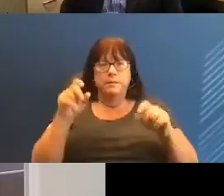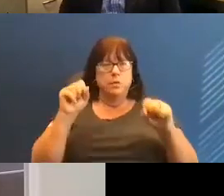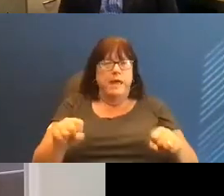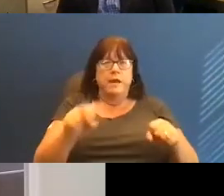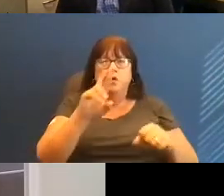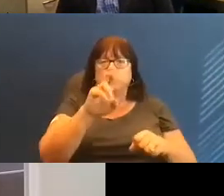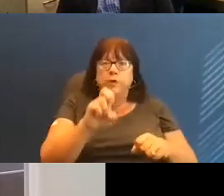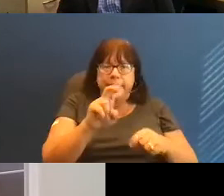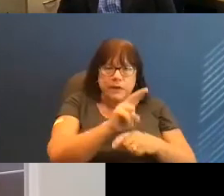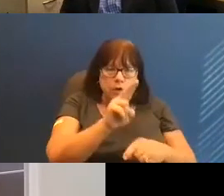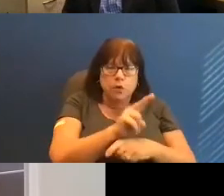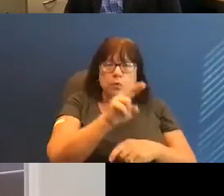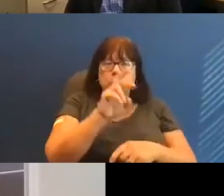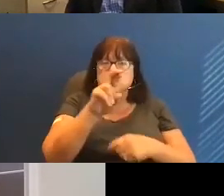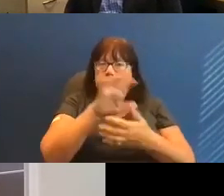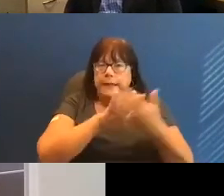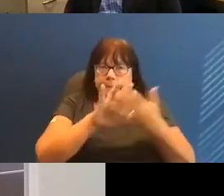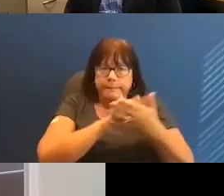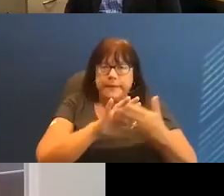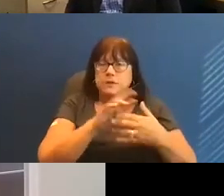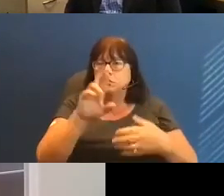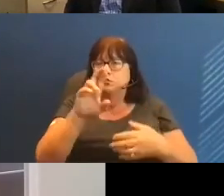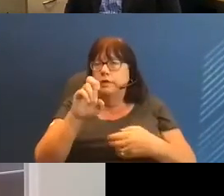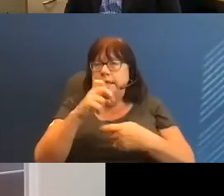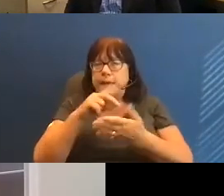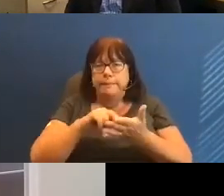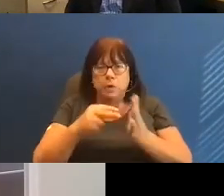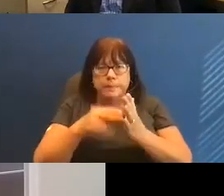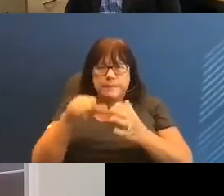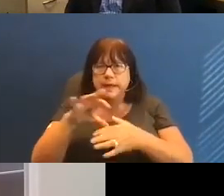as long as they give credit to the creator in a form that the creator has requested and that's